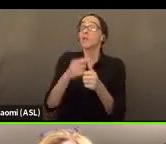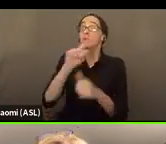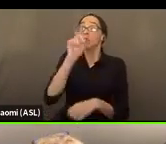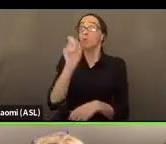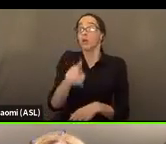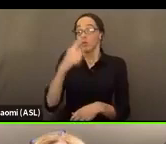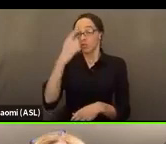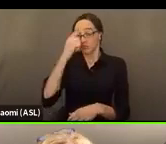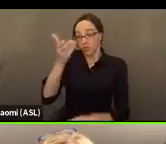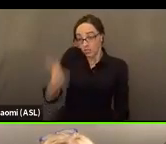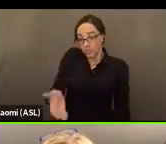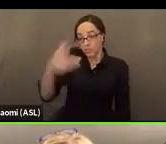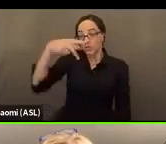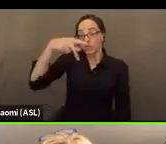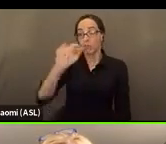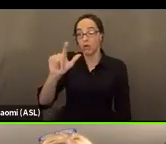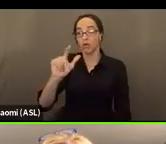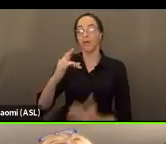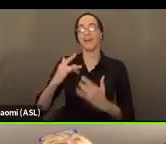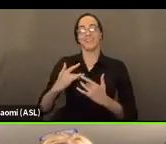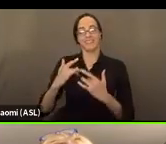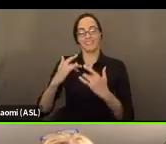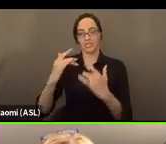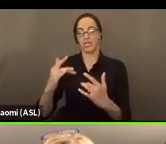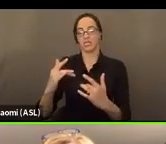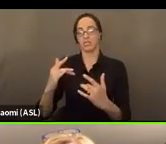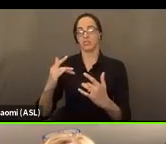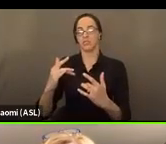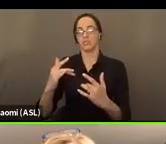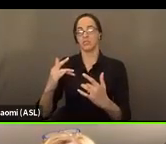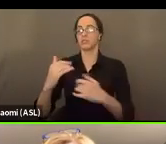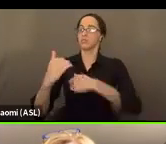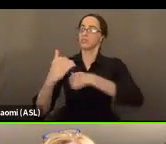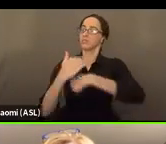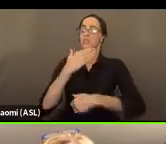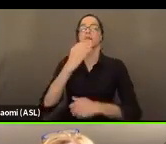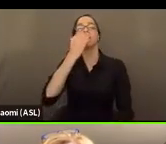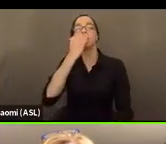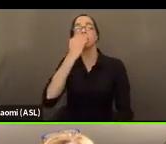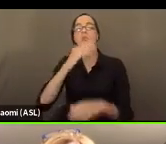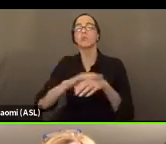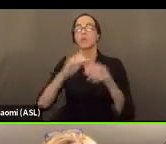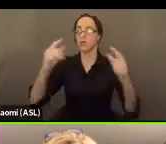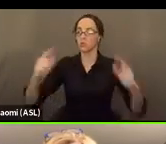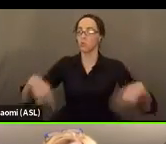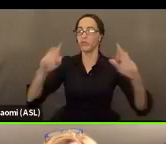i normally get meals on wheels to my house if i'm evacuated can these mills come to a motel